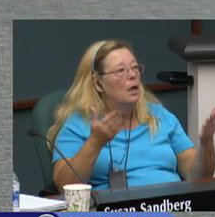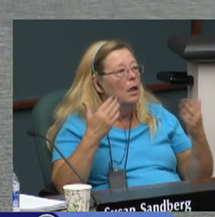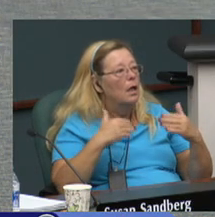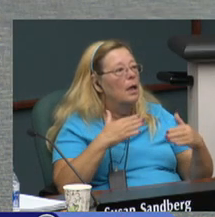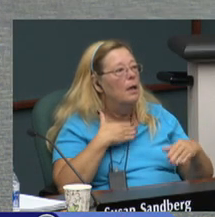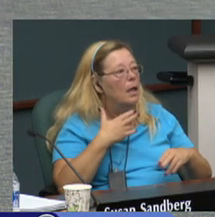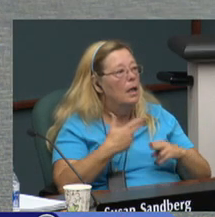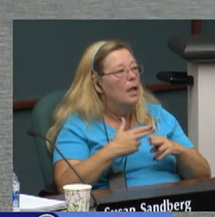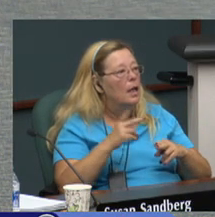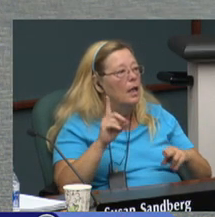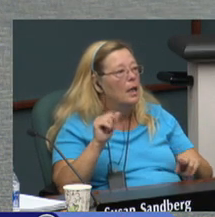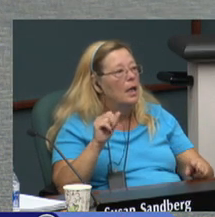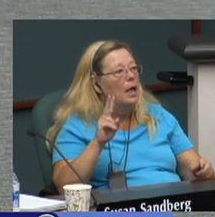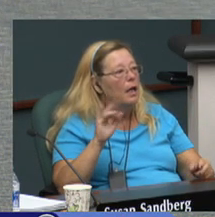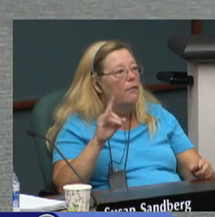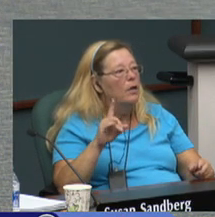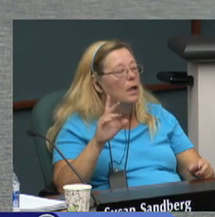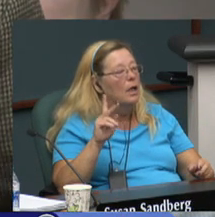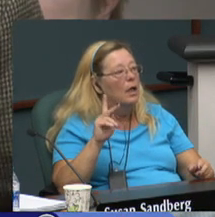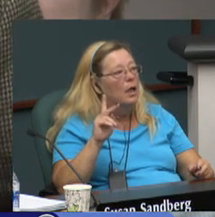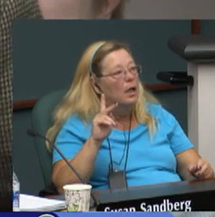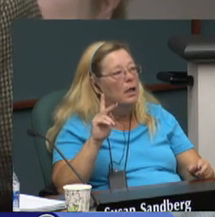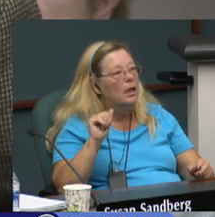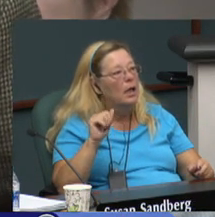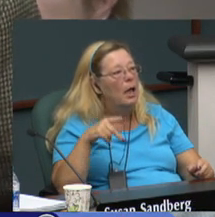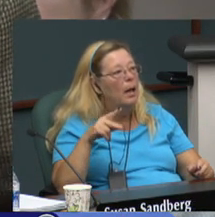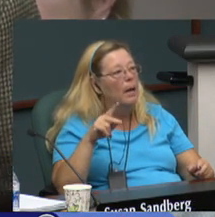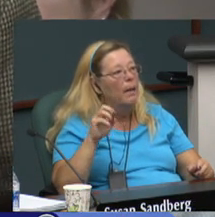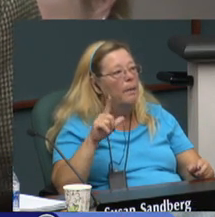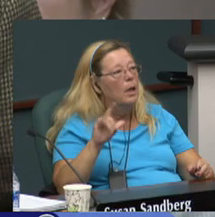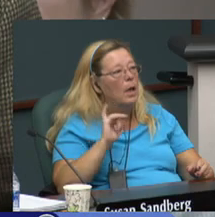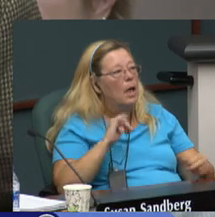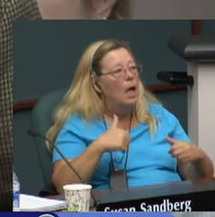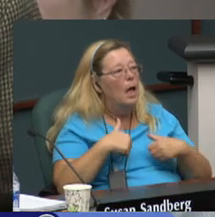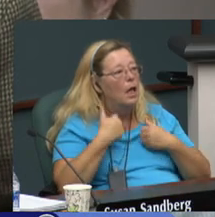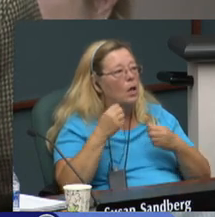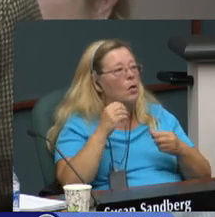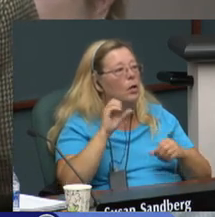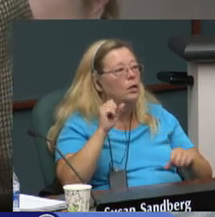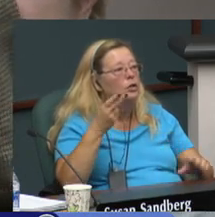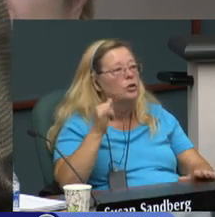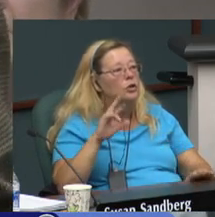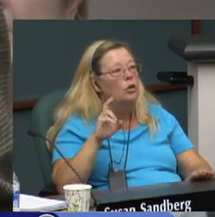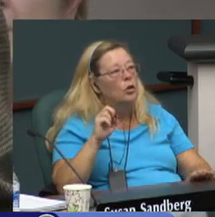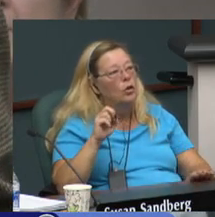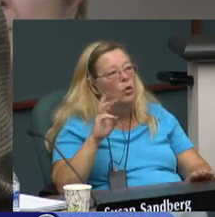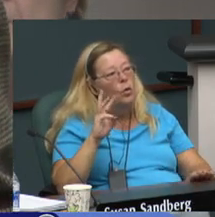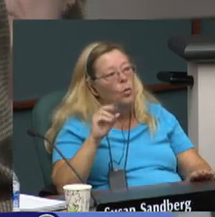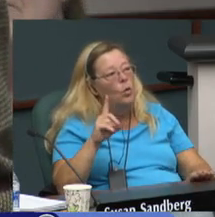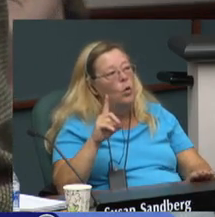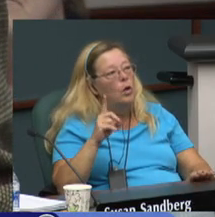name is David Kapil and I live in Sherwood Hills two condominium